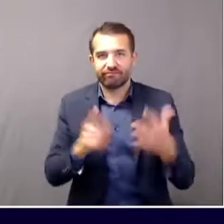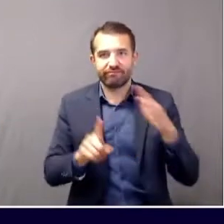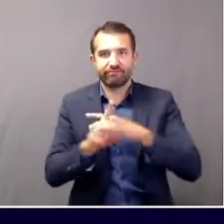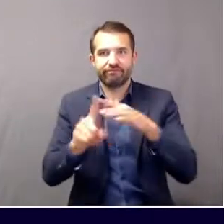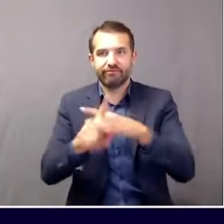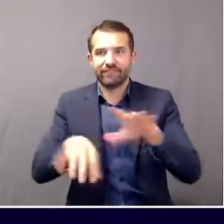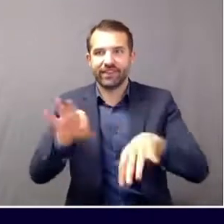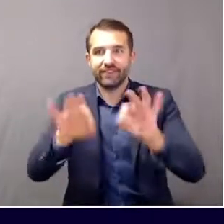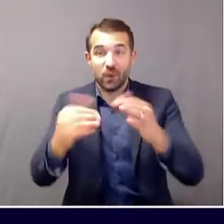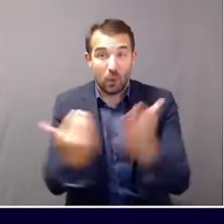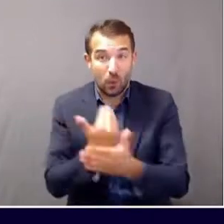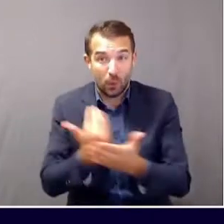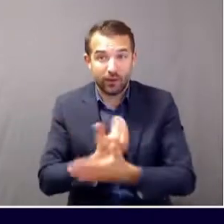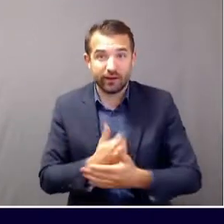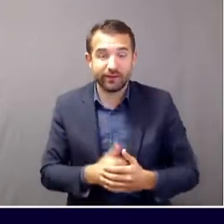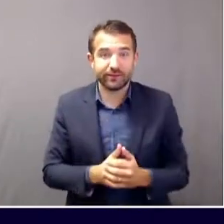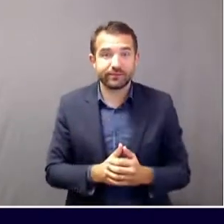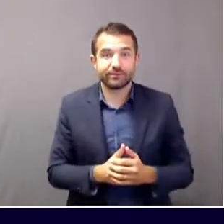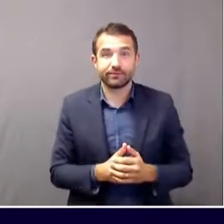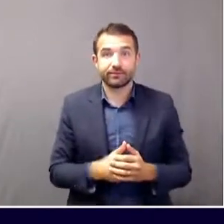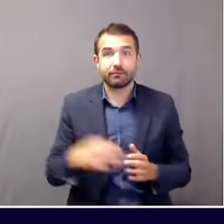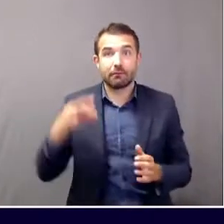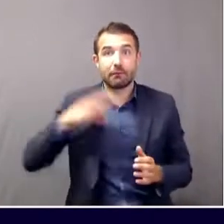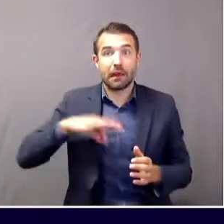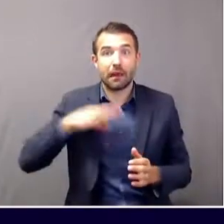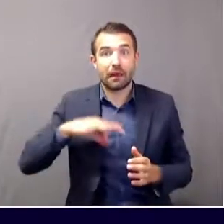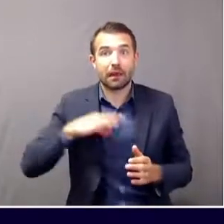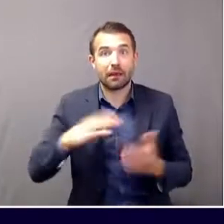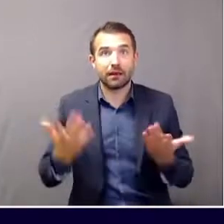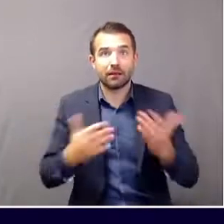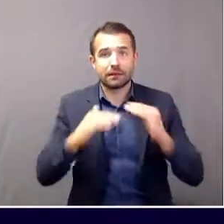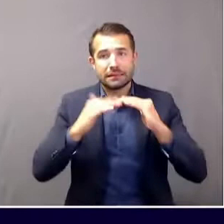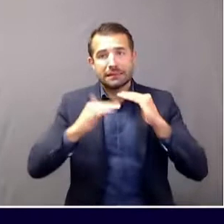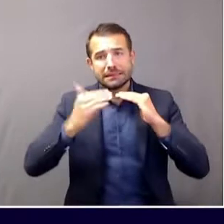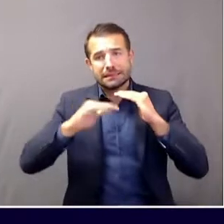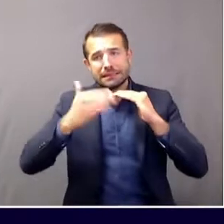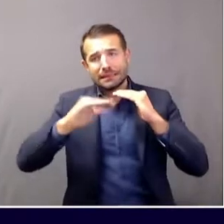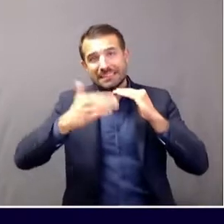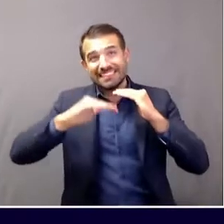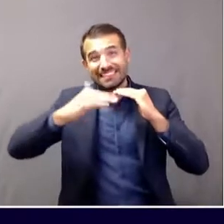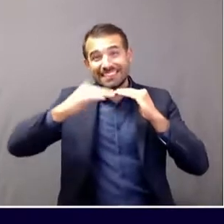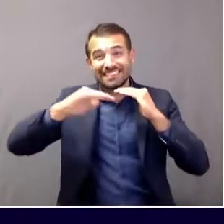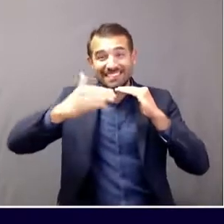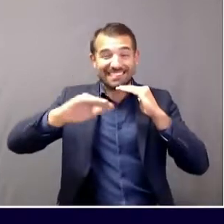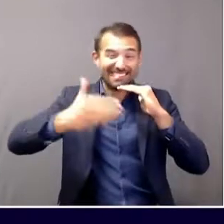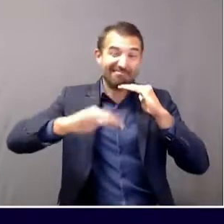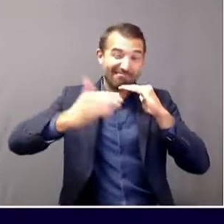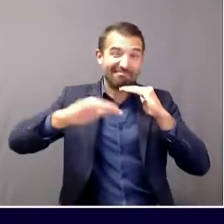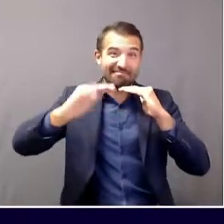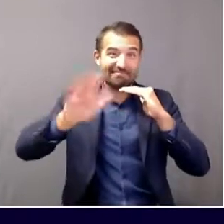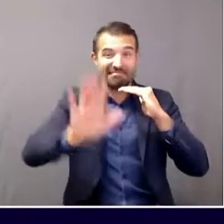now right now Maine is holding steady